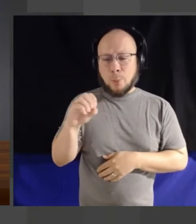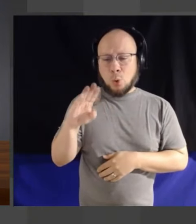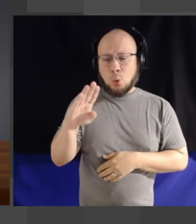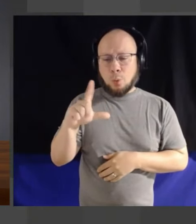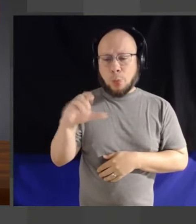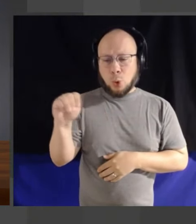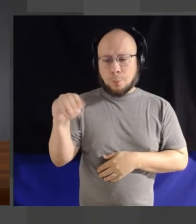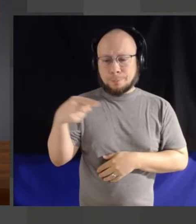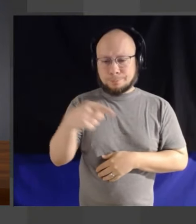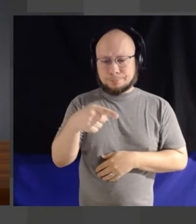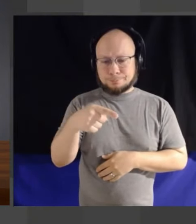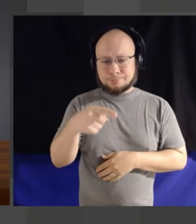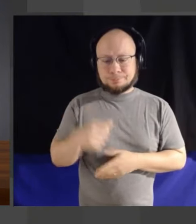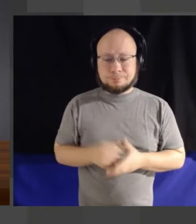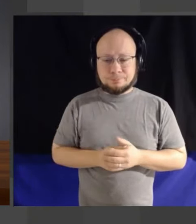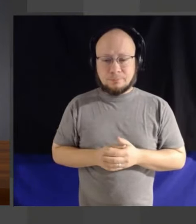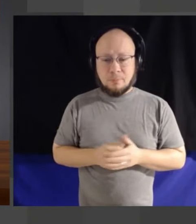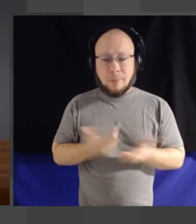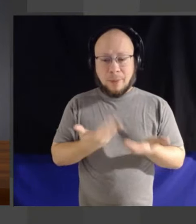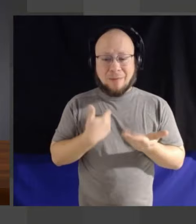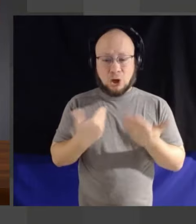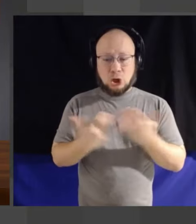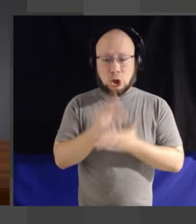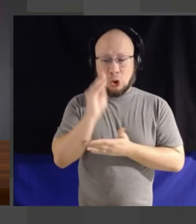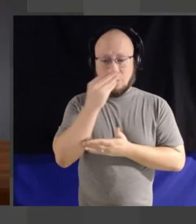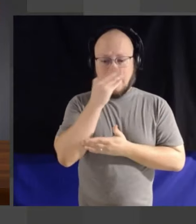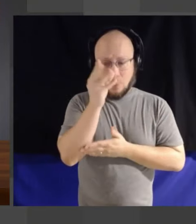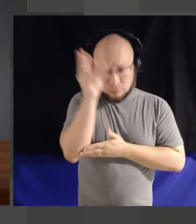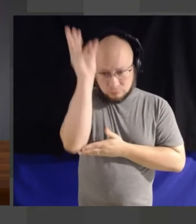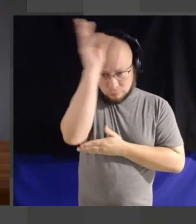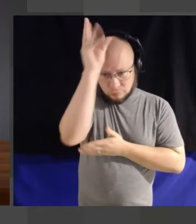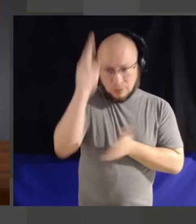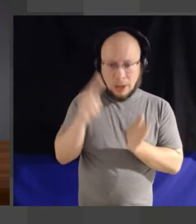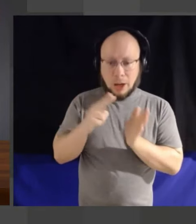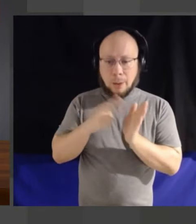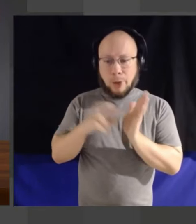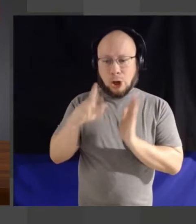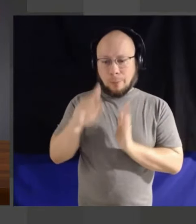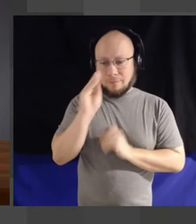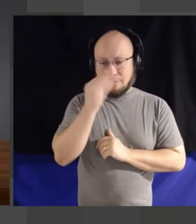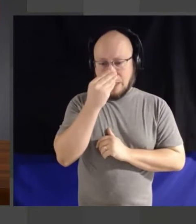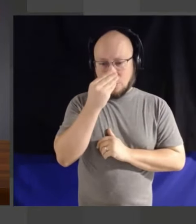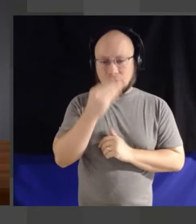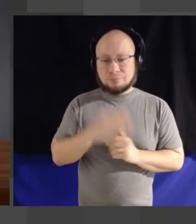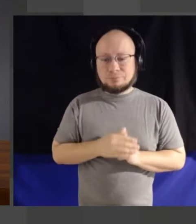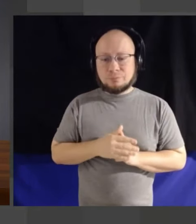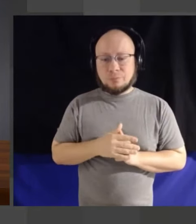FROM MINECRAFT EARTH WE HAVE THE